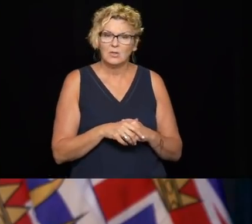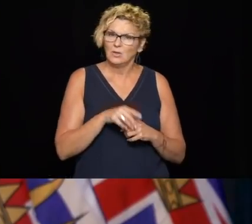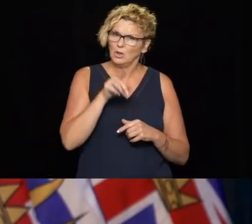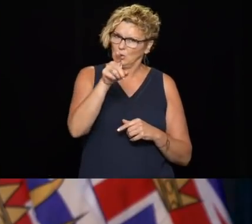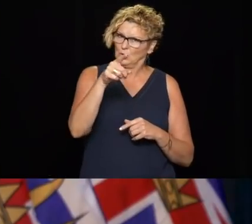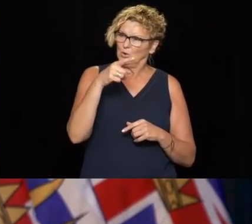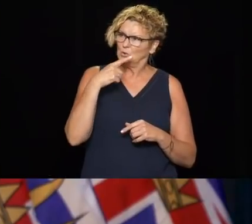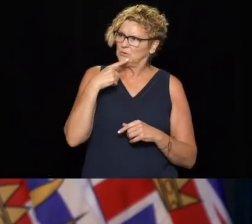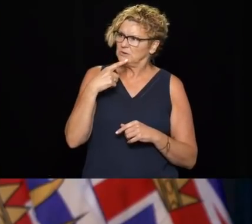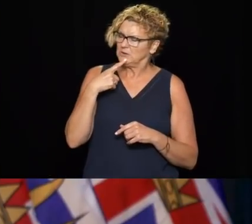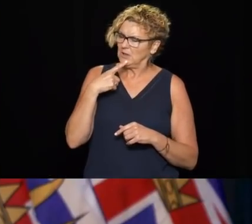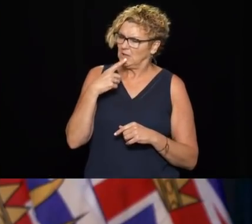Do you have a follow-up?